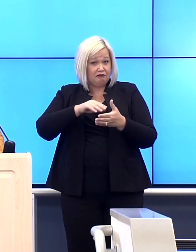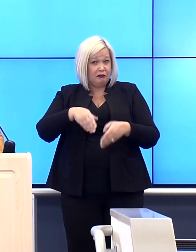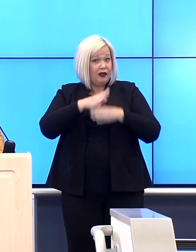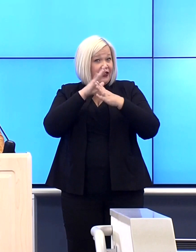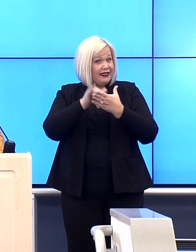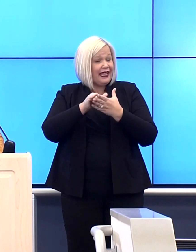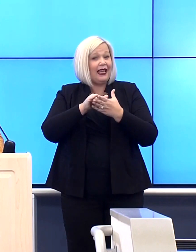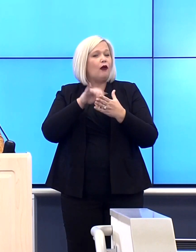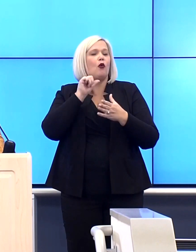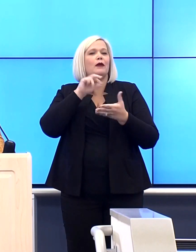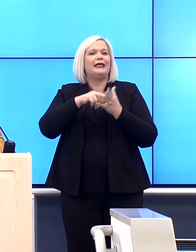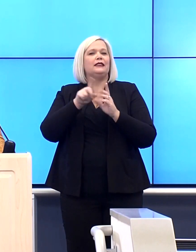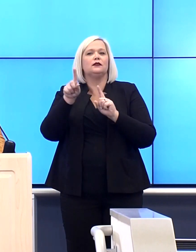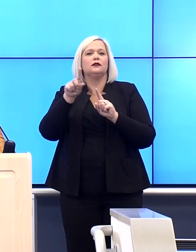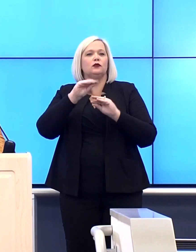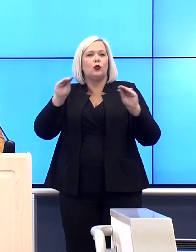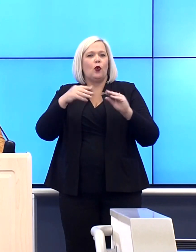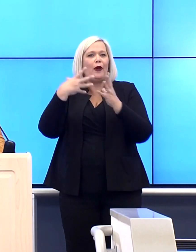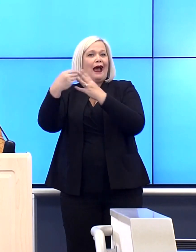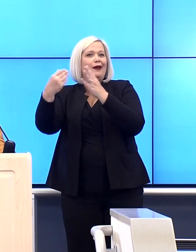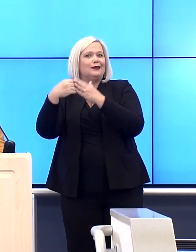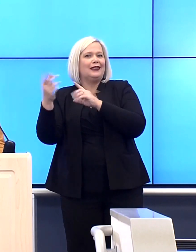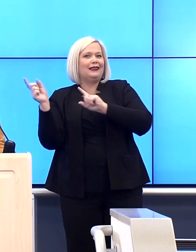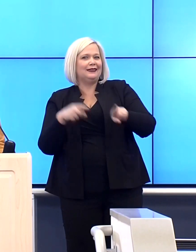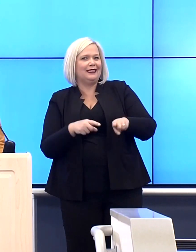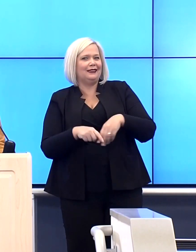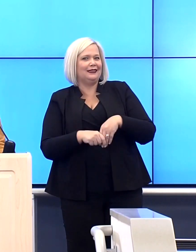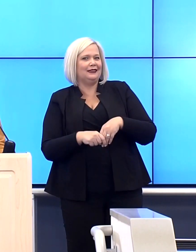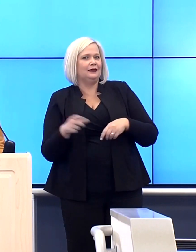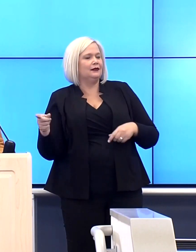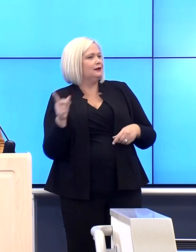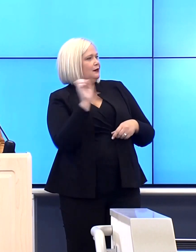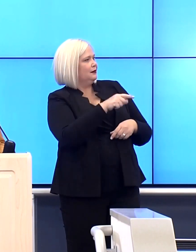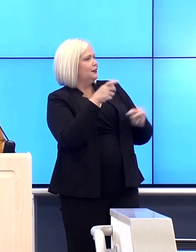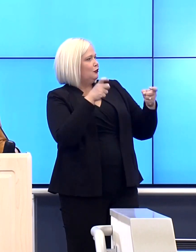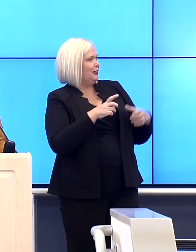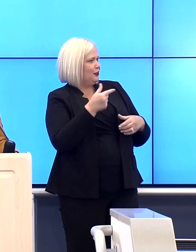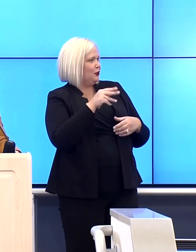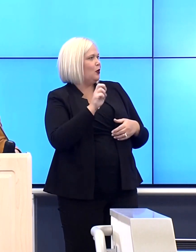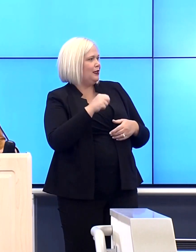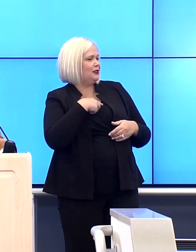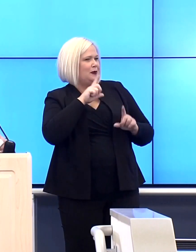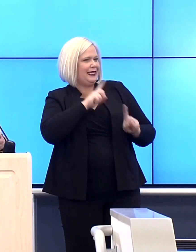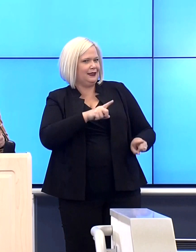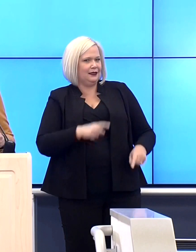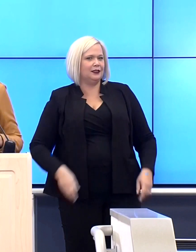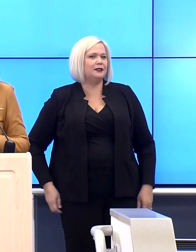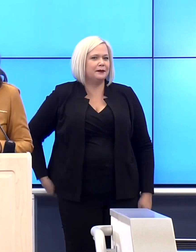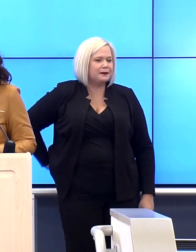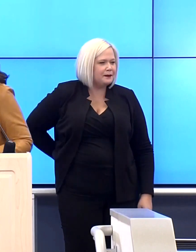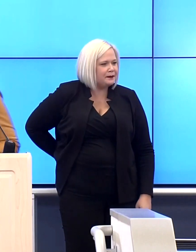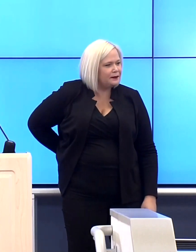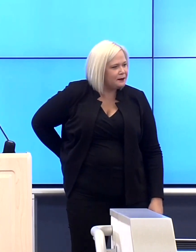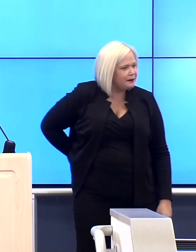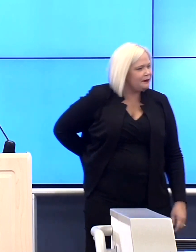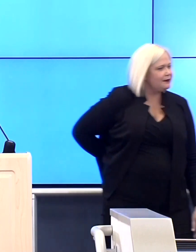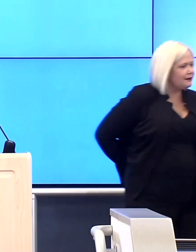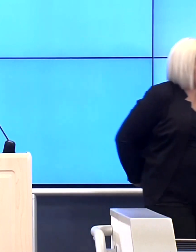DOES THIS ORDER SHUT THAT DOWN COMPLETELY OR DOES NO ATTENDANCE COMPLETELY OR DOES NO ATTENDANCE ONLY MEAN NO OUTSIDE ATTENDANCE? ONLY MEAN NO OUTSIDE ATTENDANCE? >> I’M GOING ASK DIRECTOR GORDON